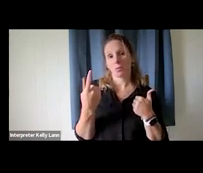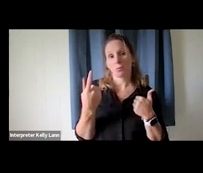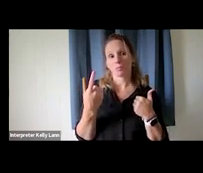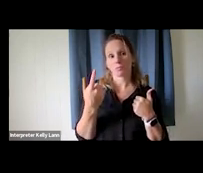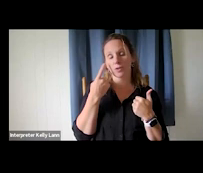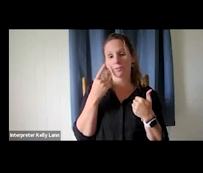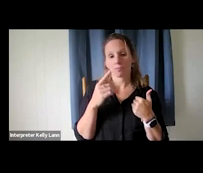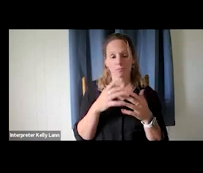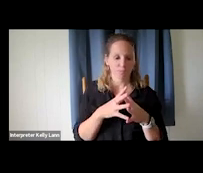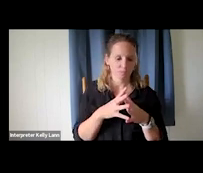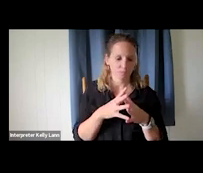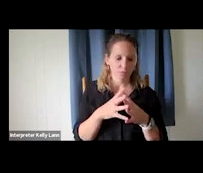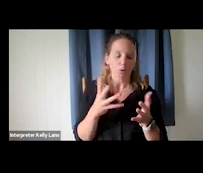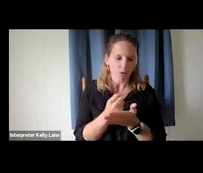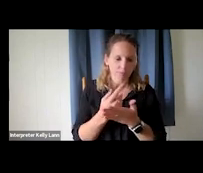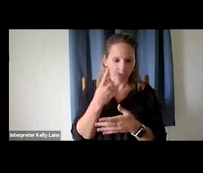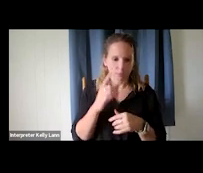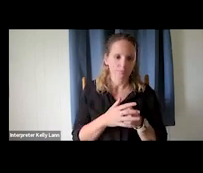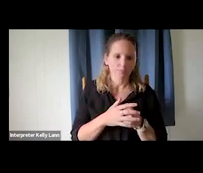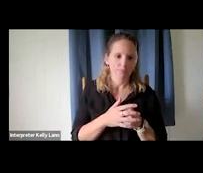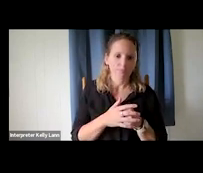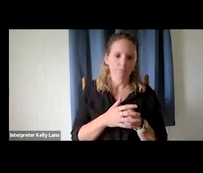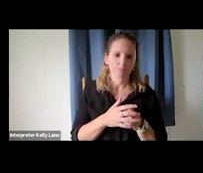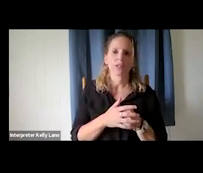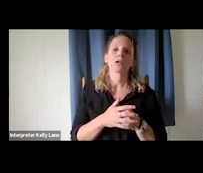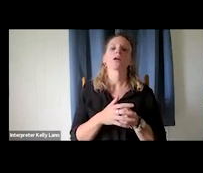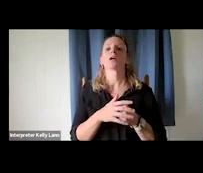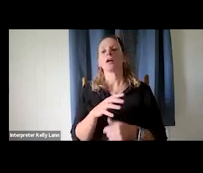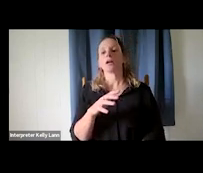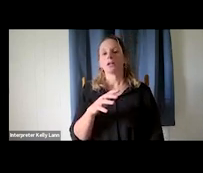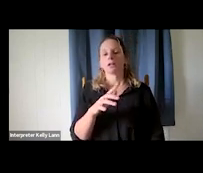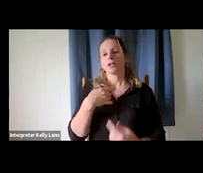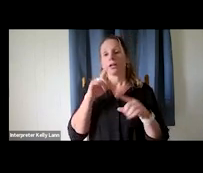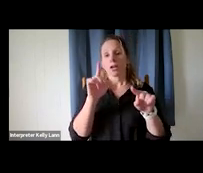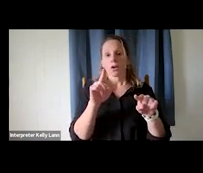and they had substantial alcohol use disorders, and they would go to the hospital